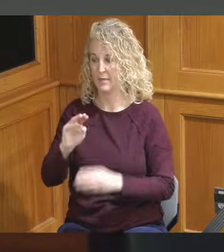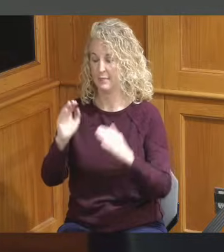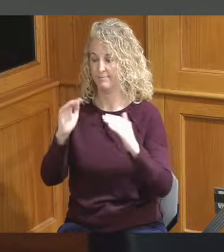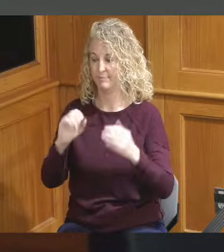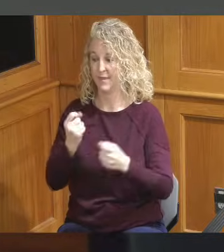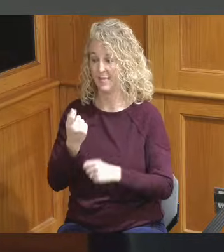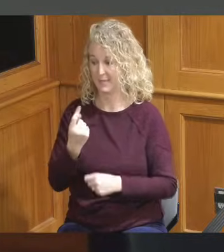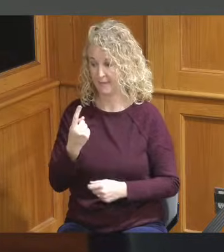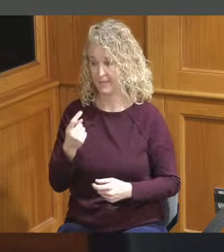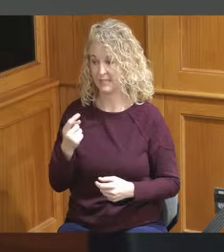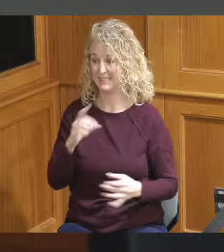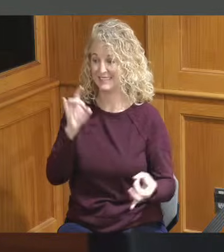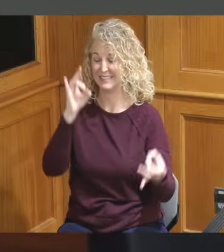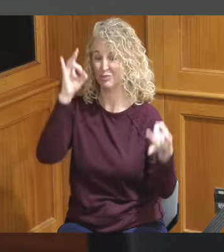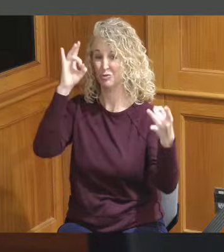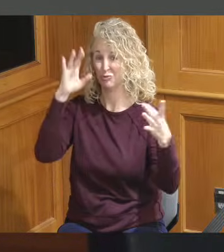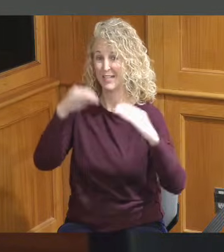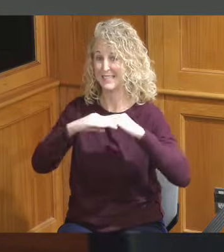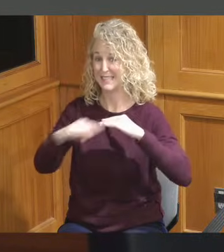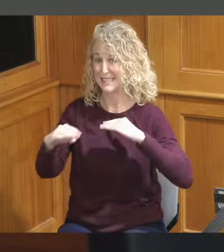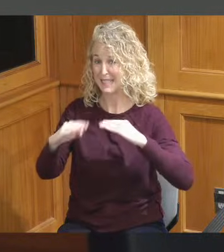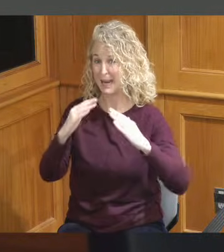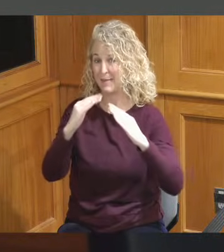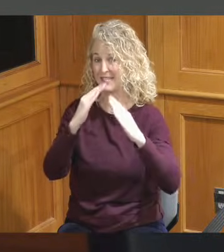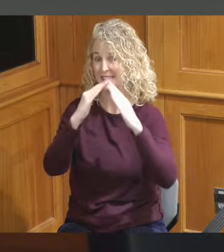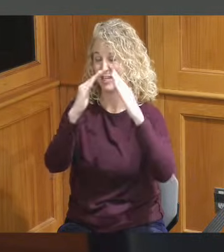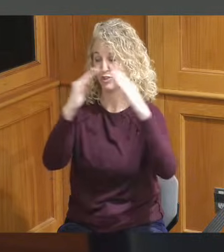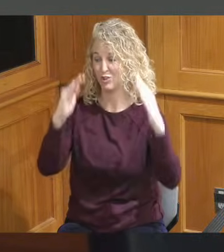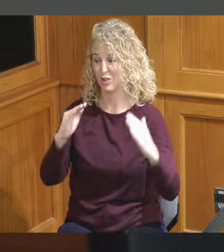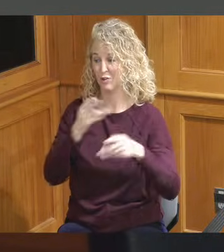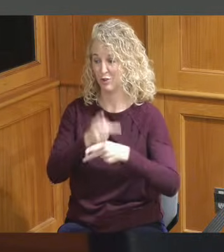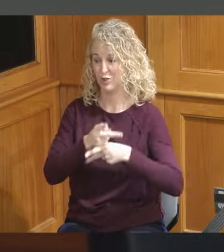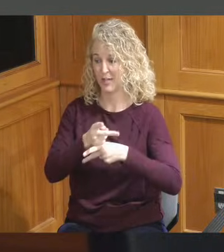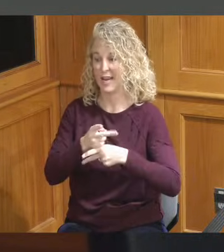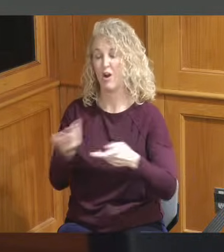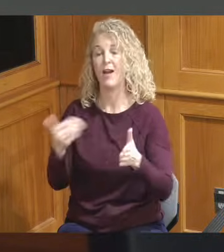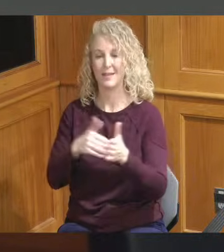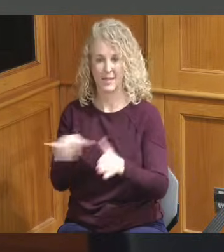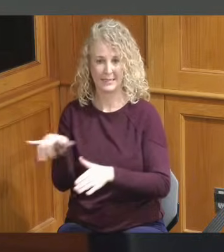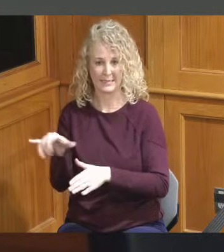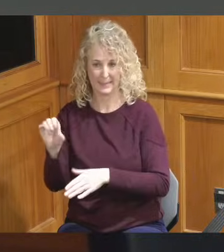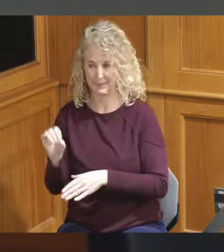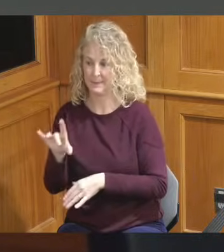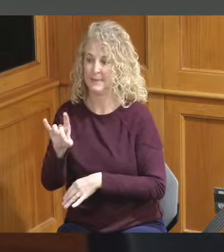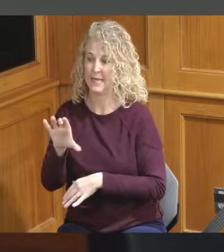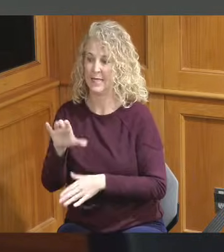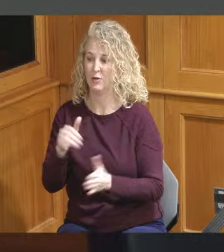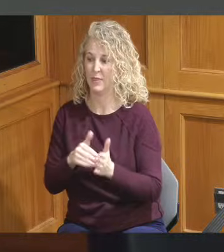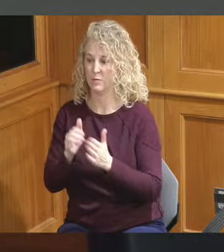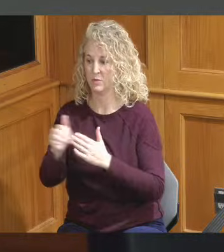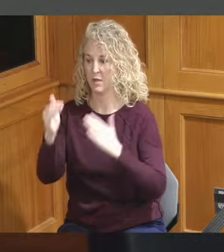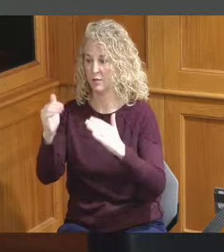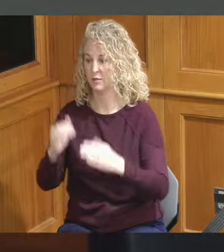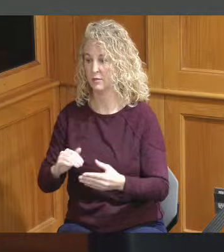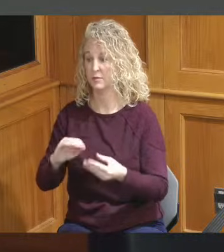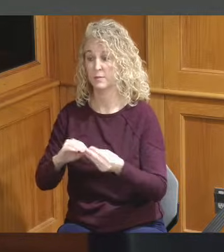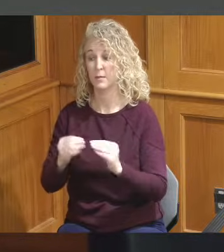for crisis stabilization and shelter care services with Lighthouse Youth Services for $800,000. Item